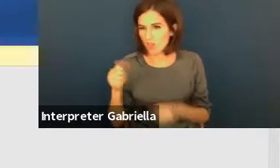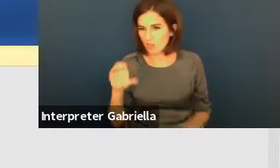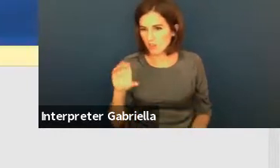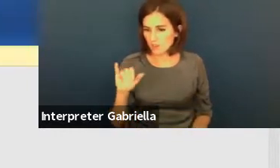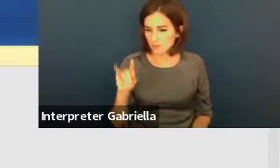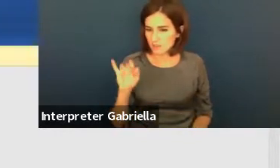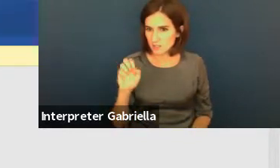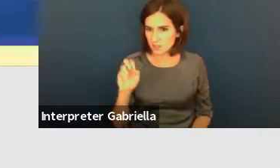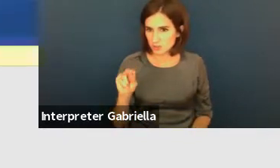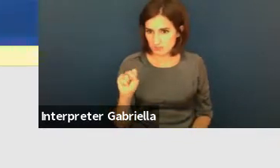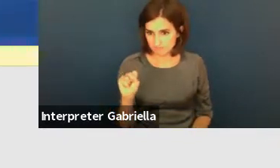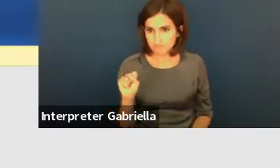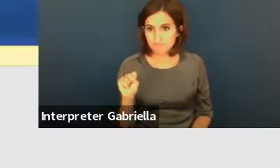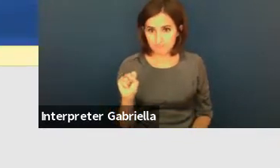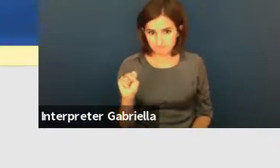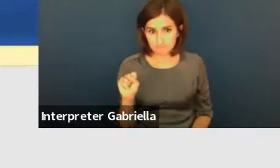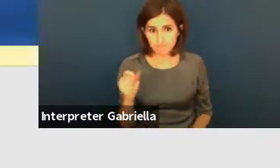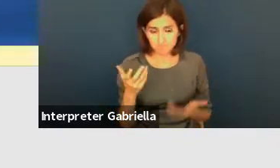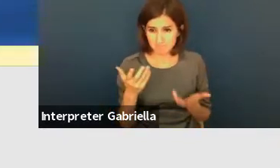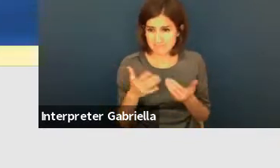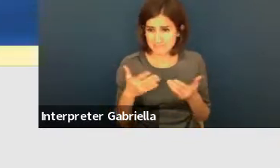Linda Kobashigawa: So it just makes it streamlines the process. Just a little bit.